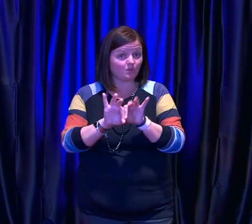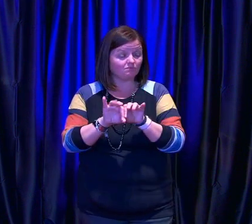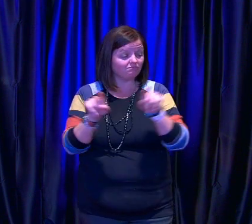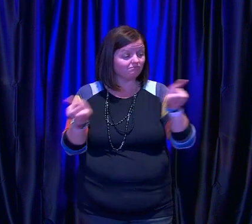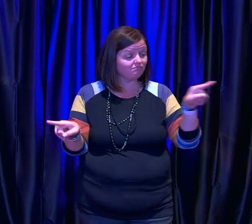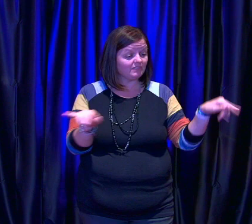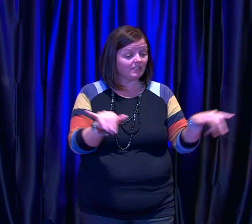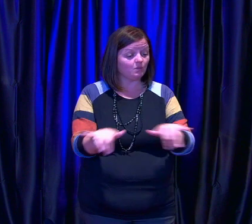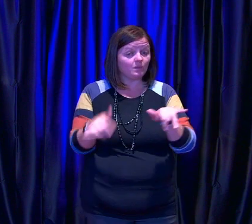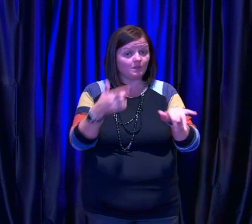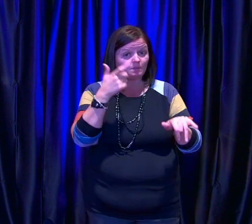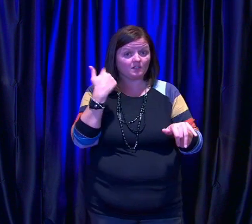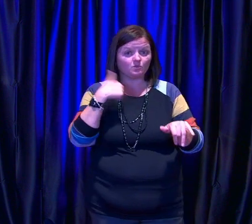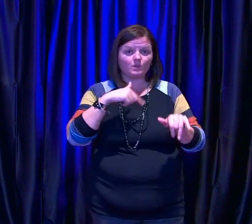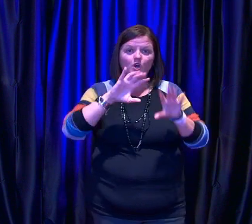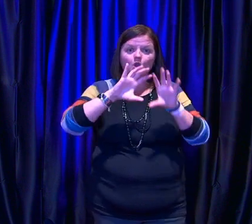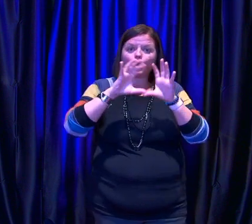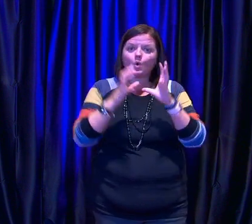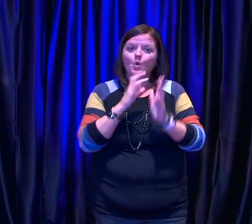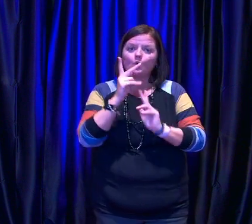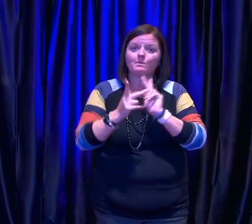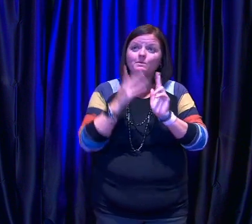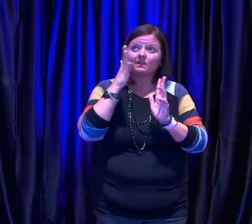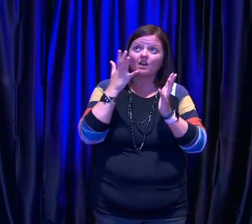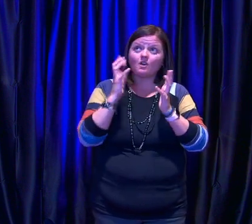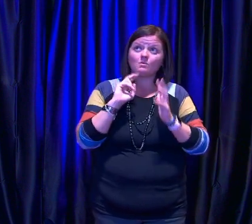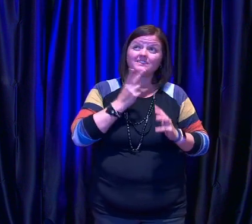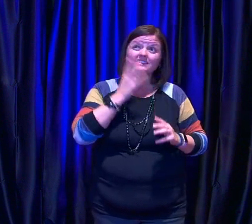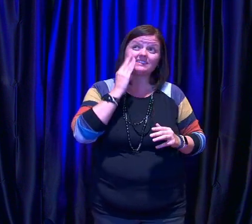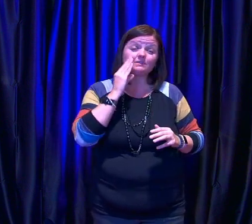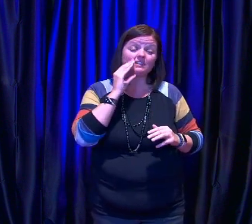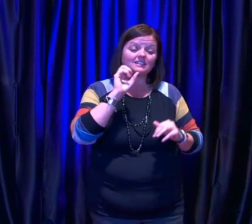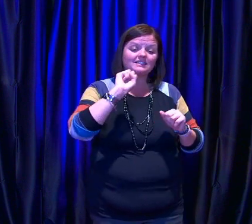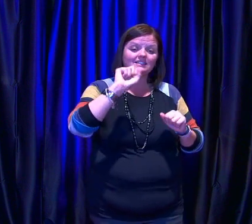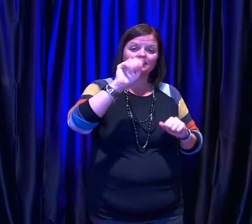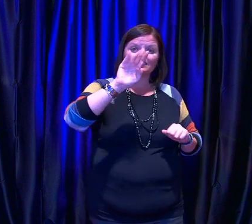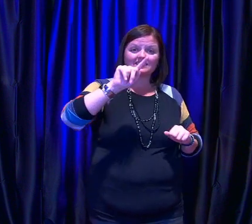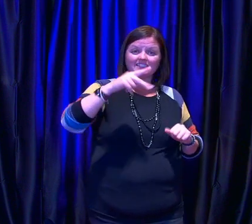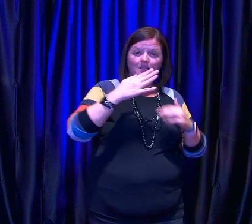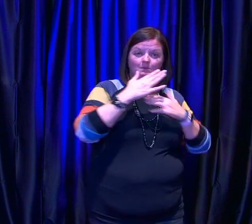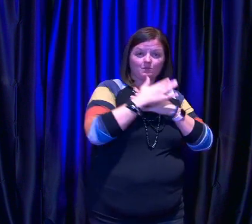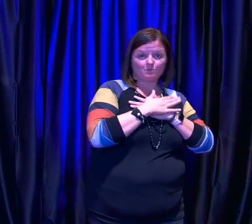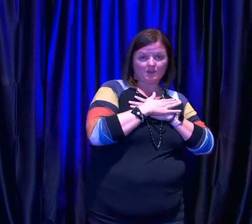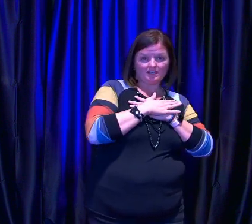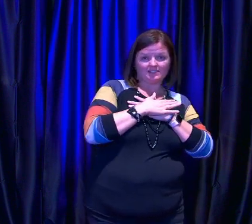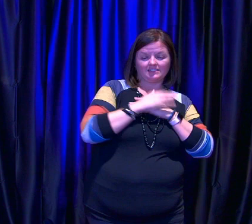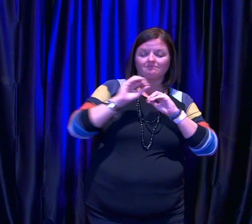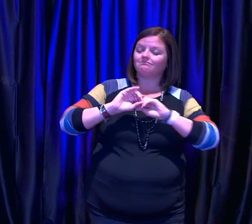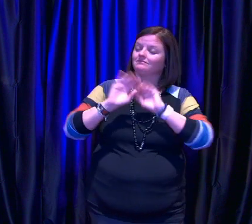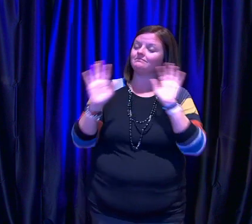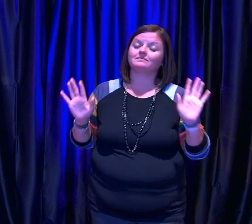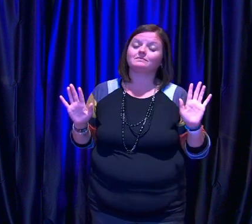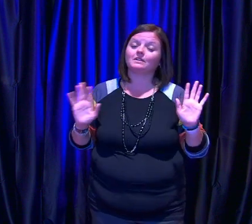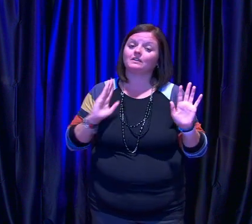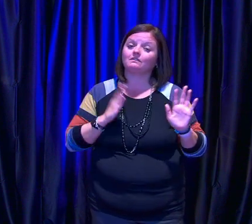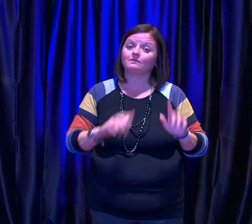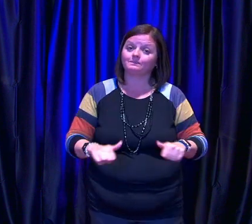are whole people and God wants us to experience sabbath rest in the entirety of our lives